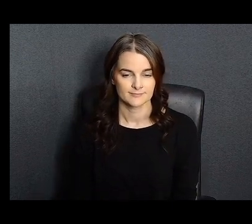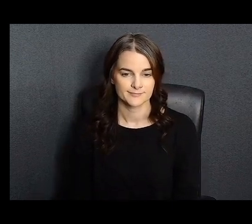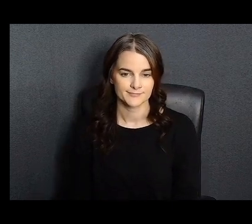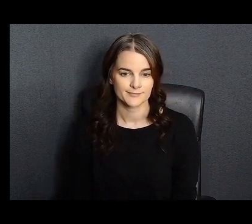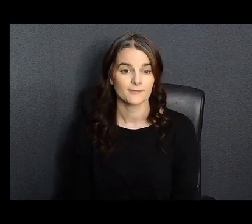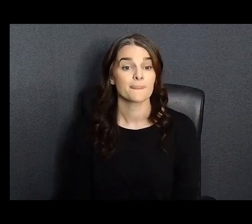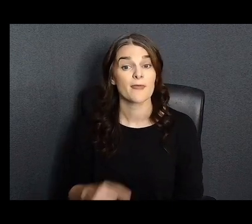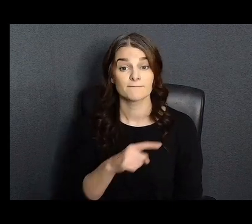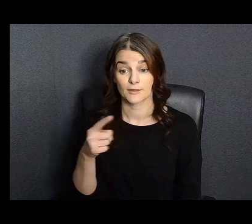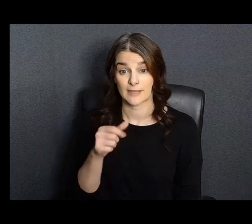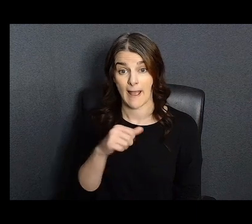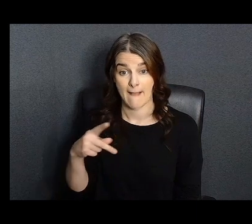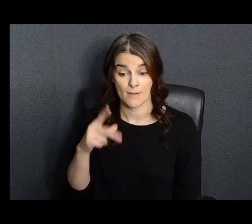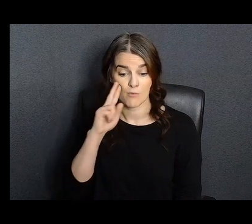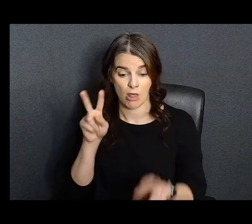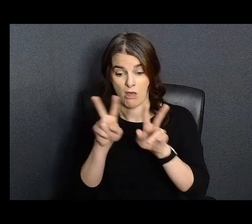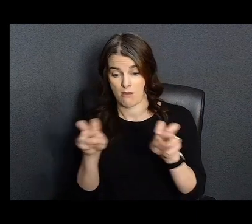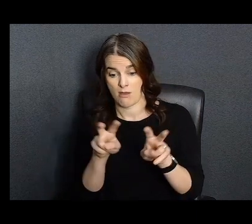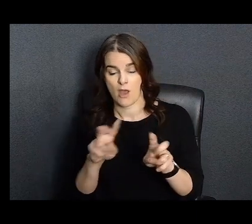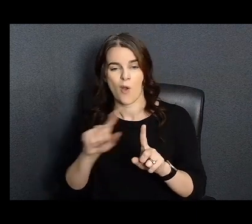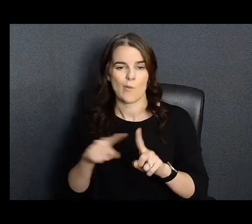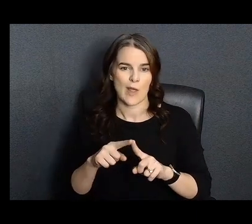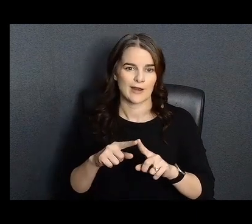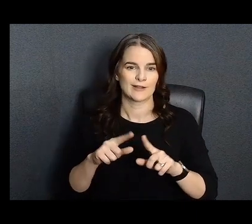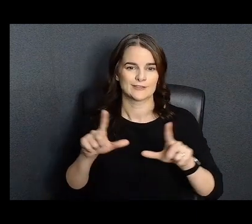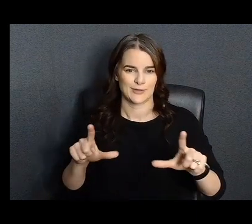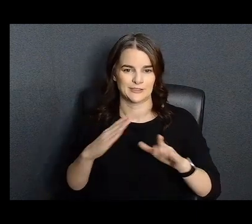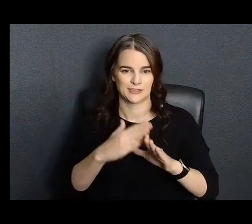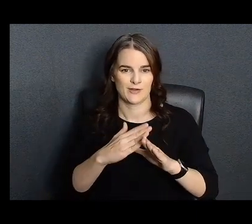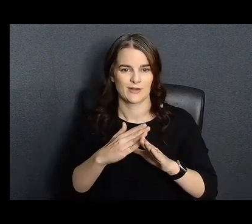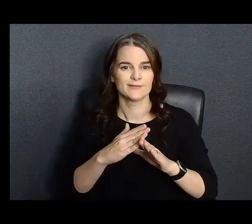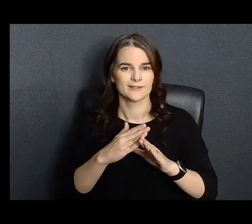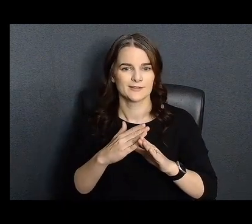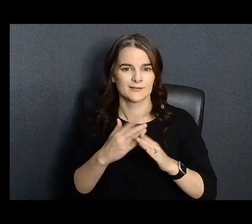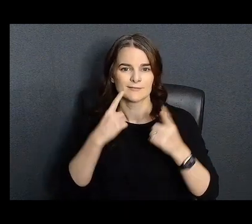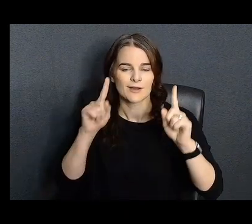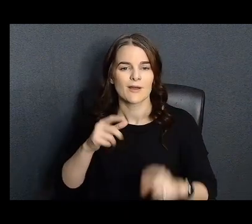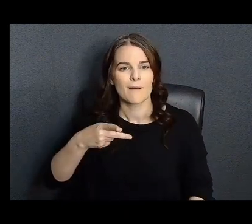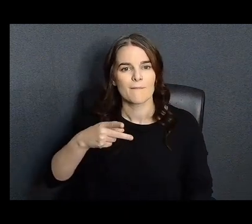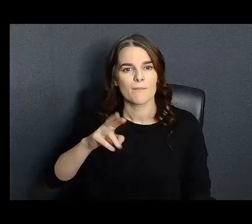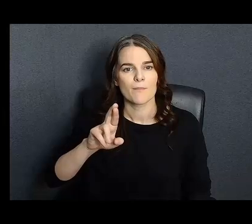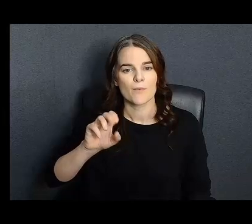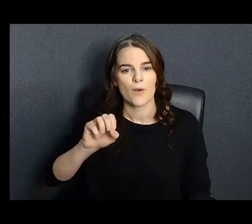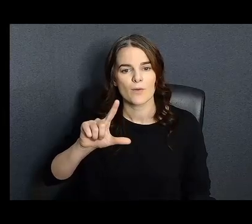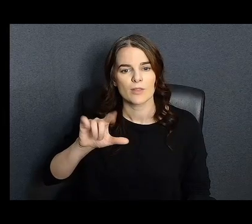the screen sharing decides to work-- here it is-- is Proloquo2Go.